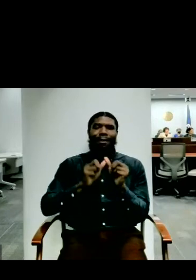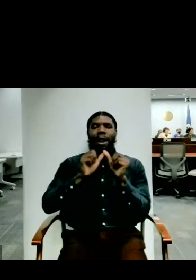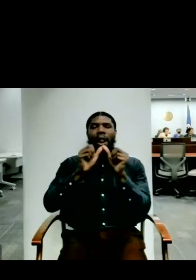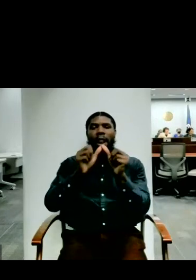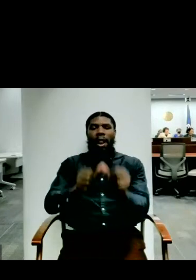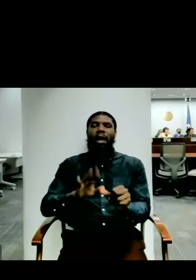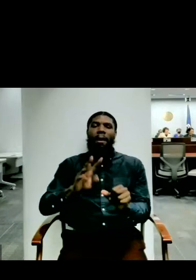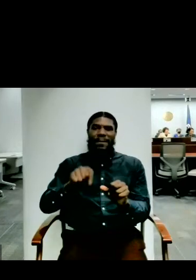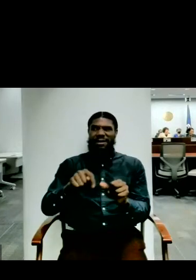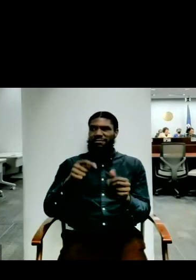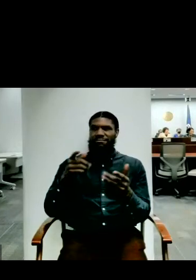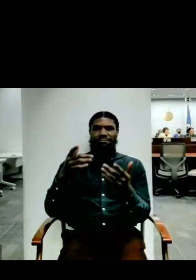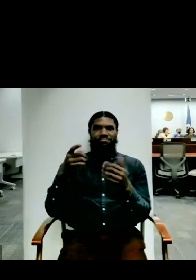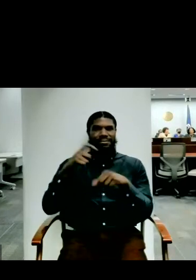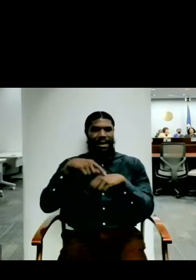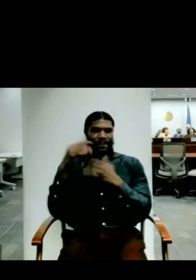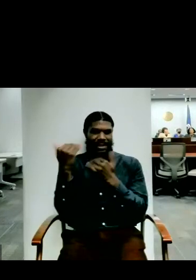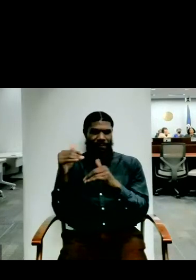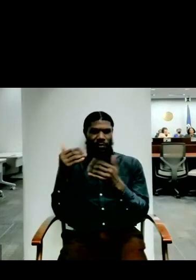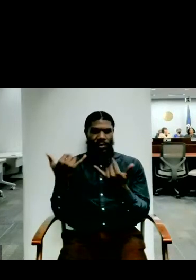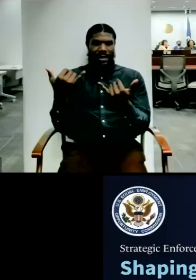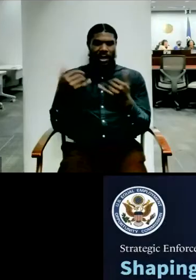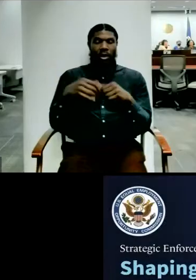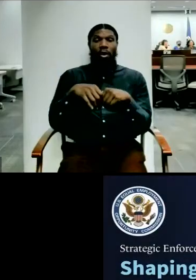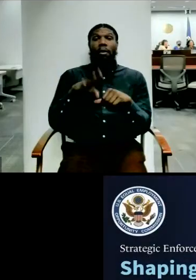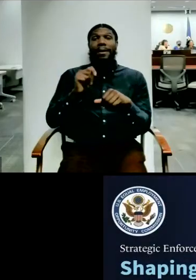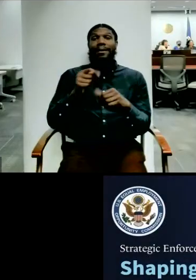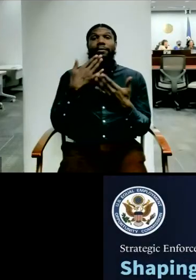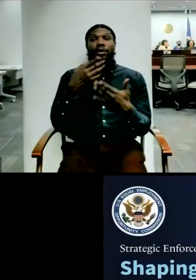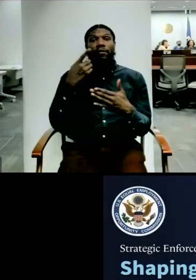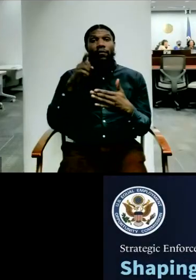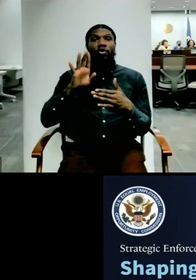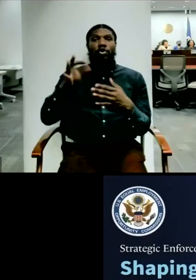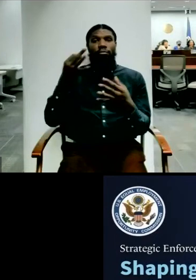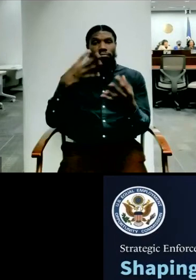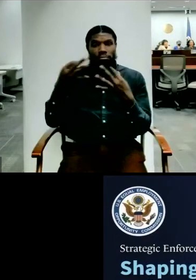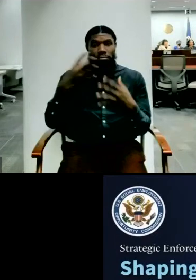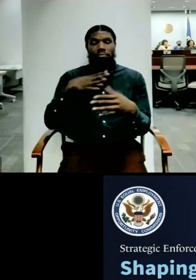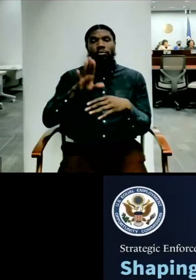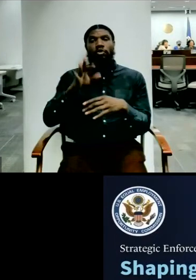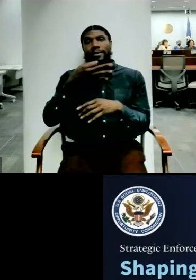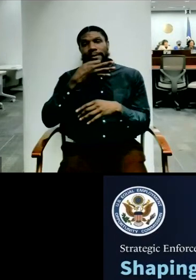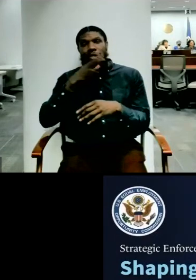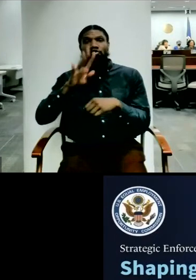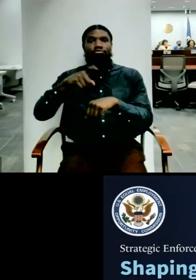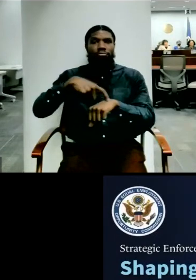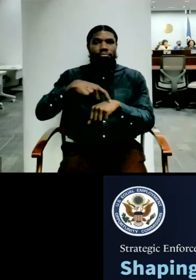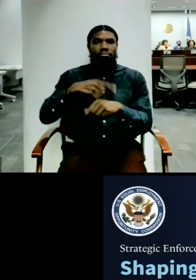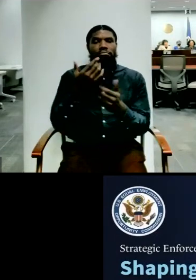So thank you for sharing your thoughts, your expertise, your time with this Commission.